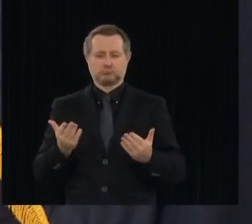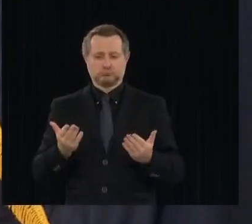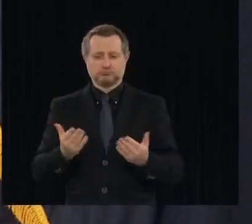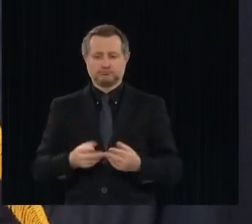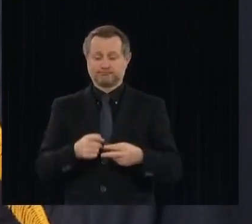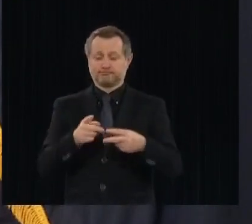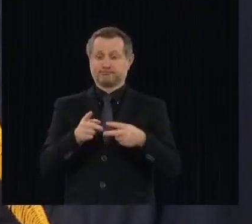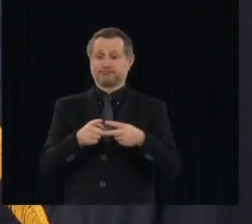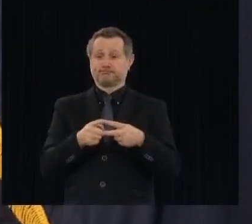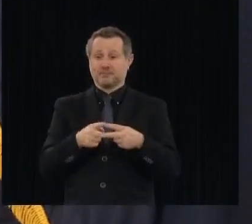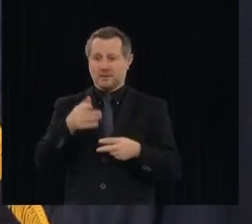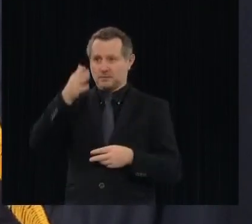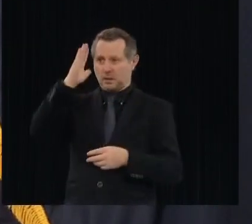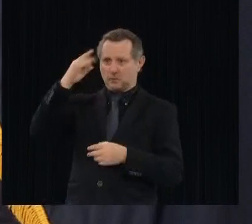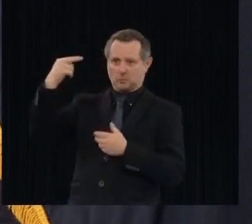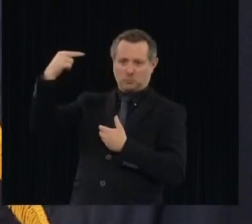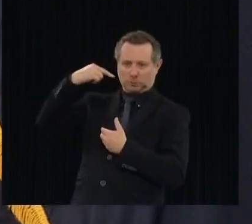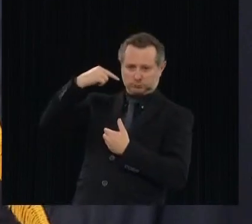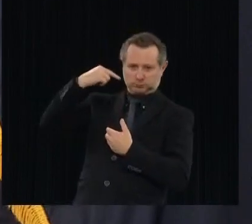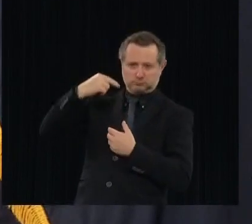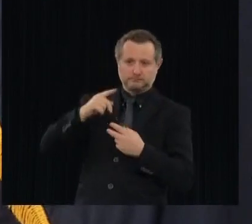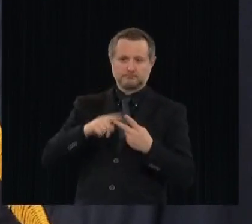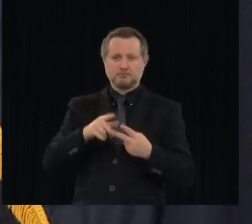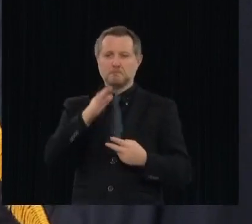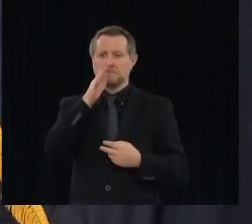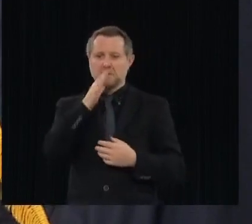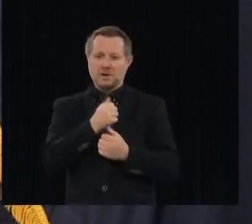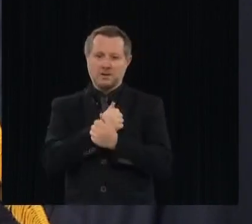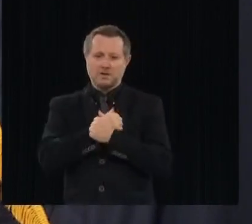THE TWO THINGS IN LIFE THAT WILL